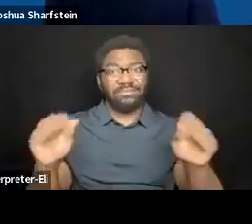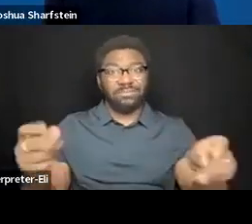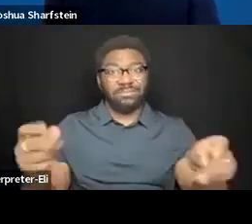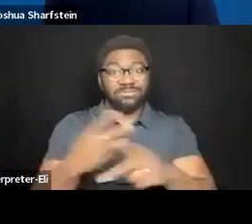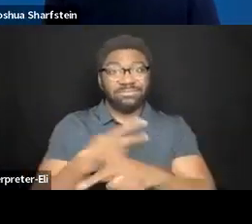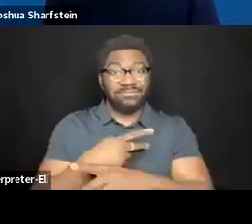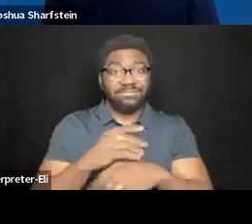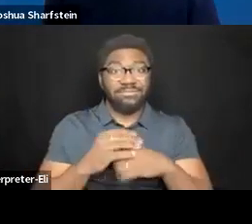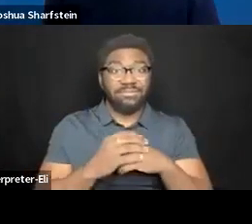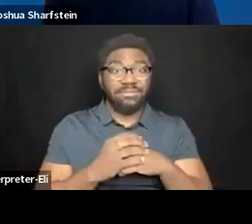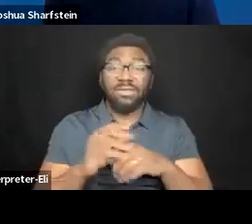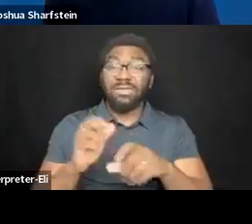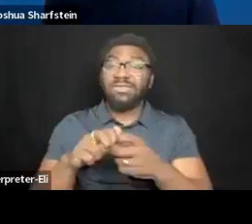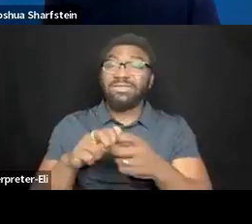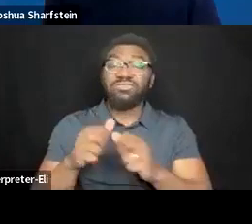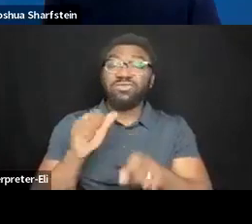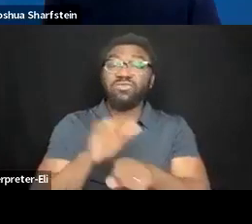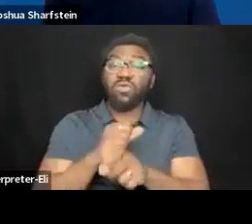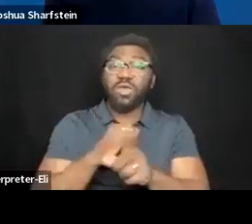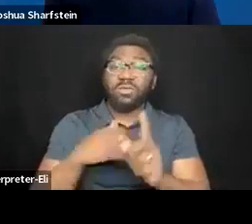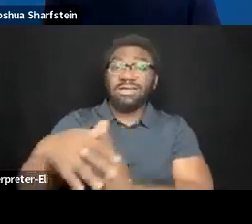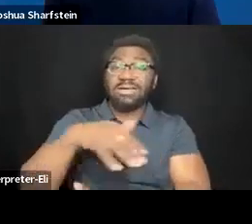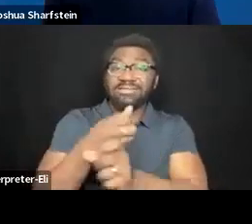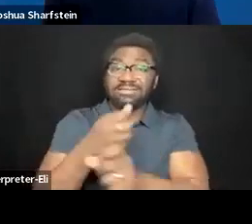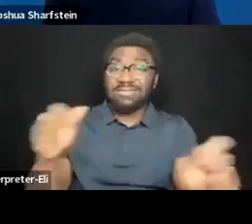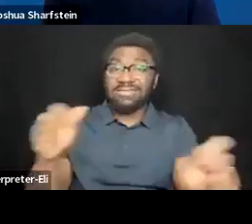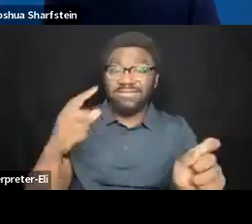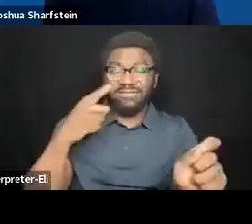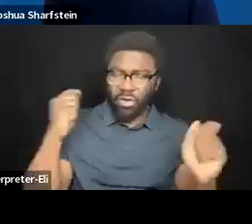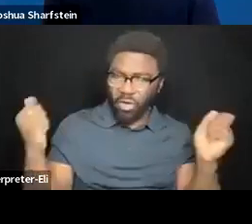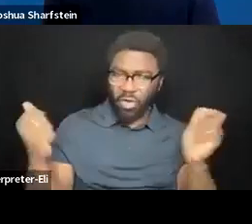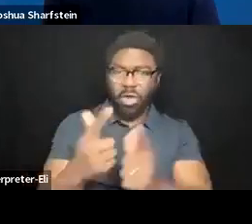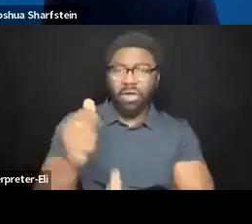for all labs, you know. And so, I think we want this to read like it's